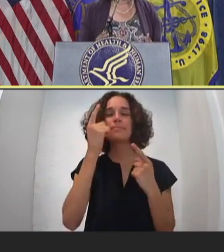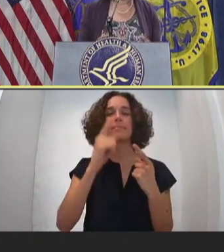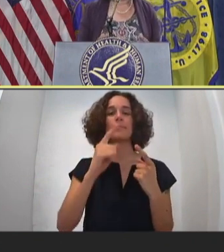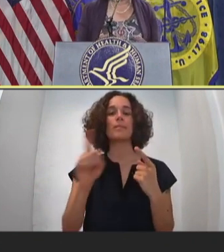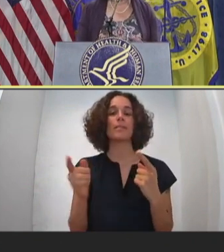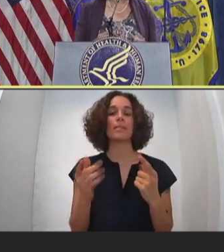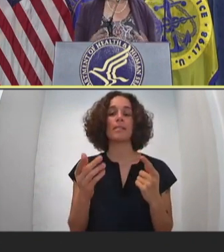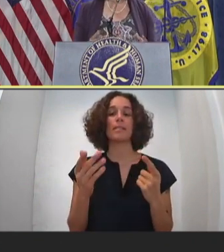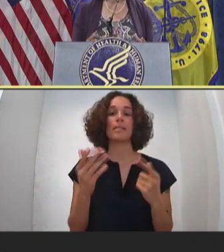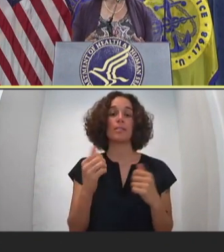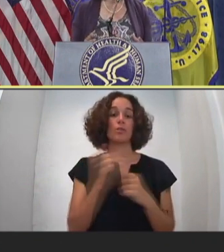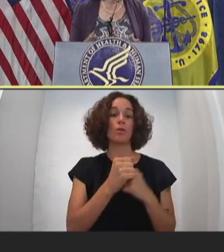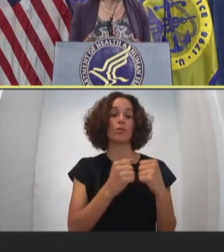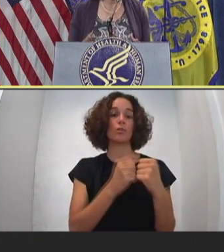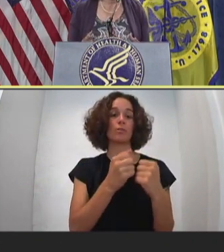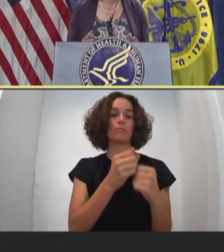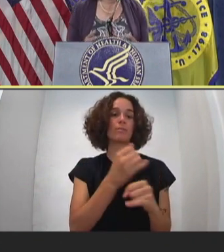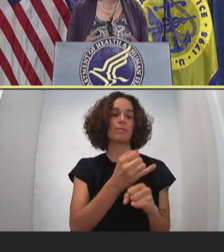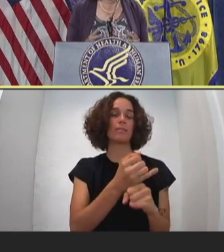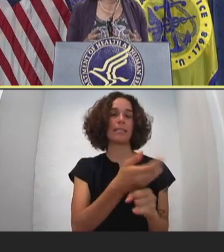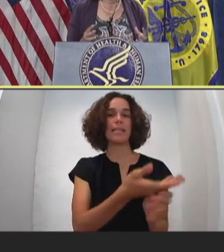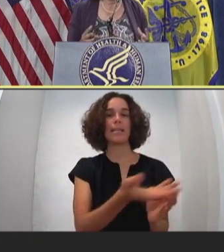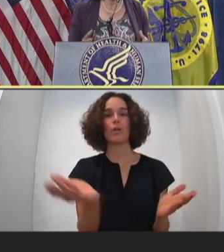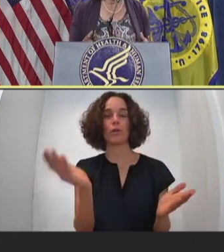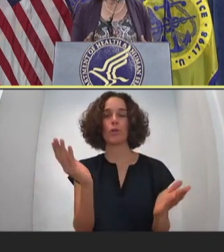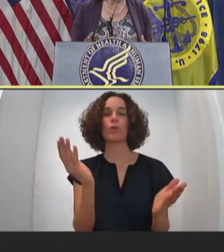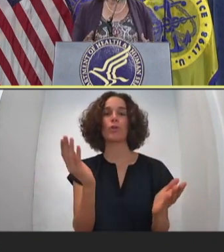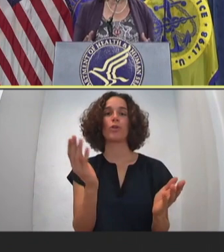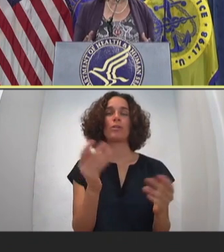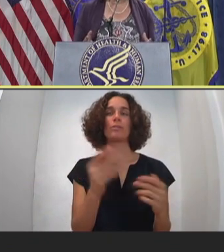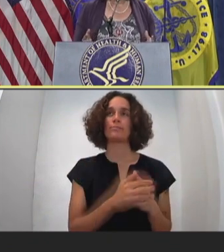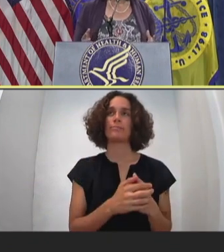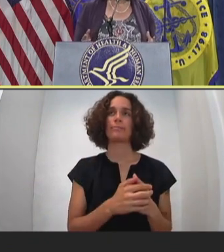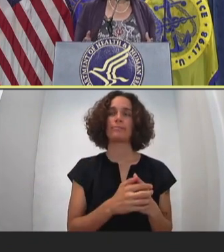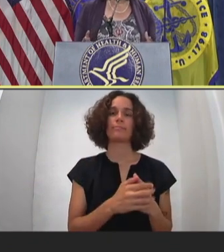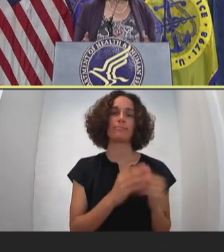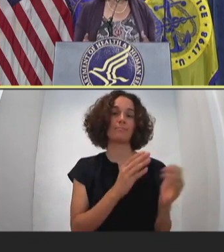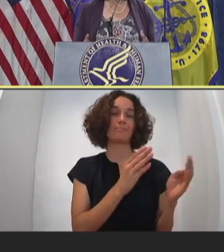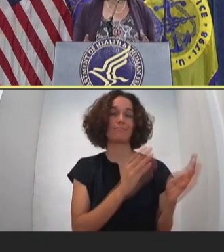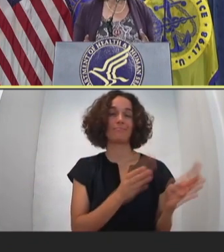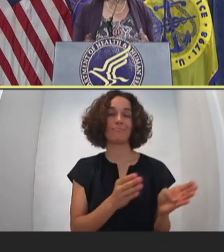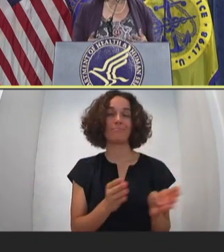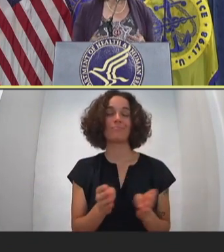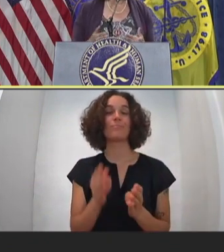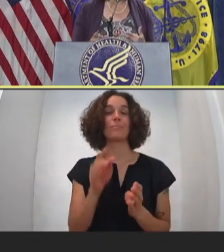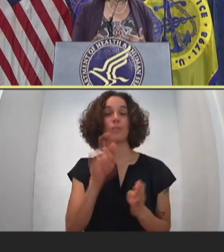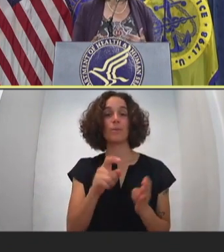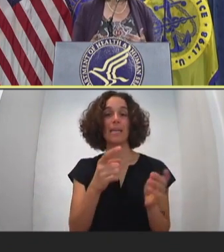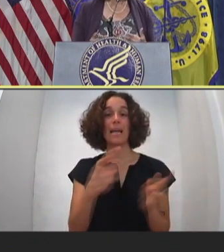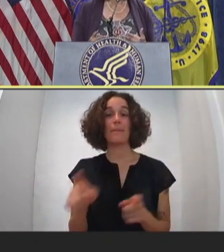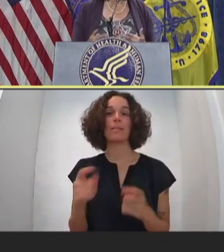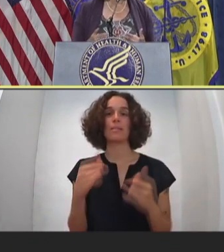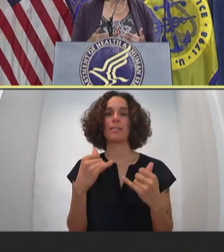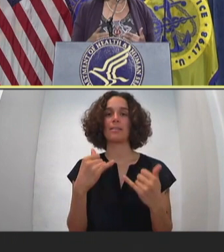And this type of planning is a planning that should be happening right now because it may